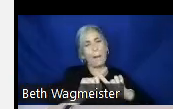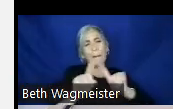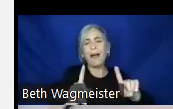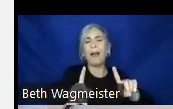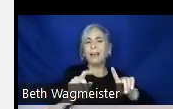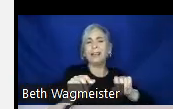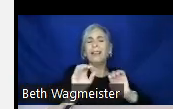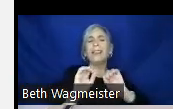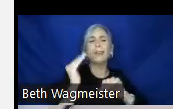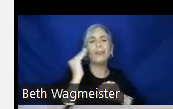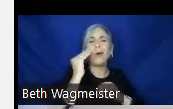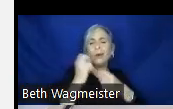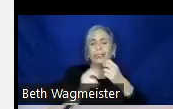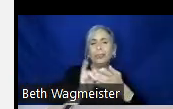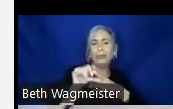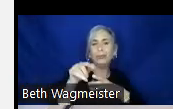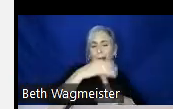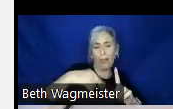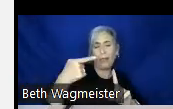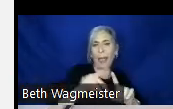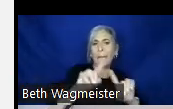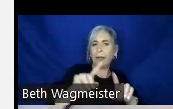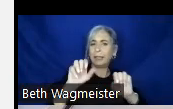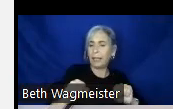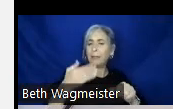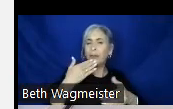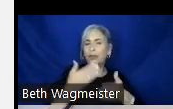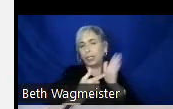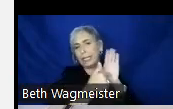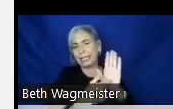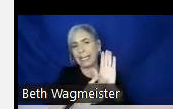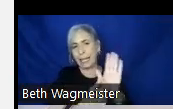known issues around that. That can give a good indication. If you have something like that,